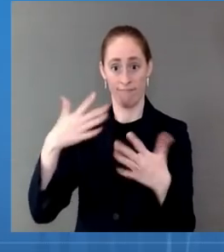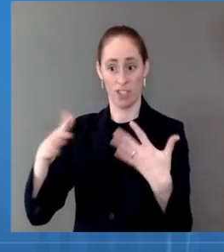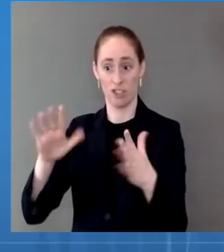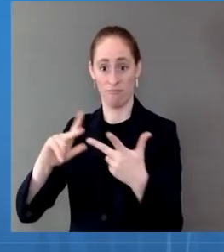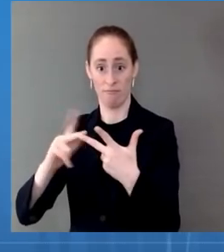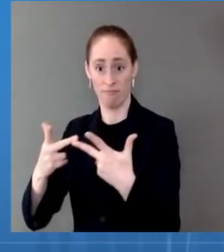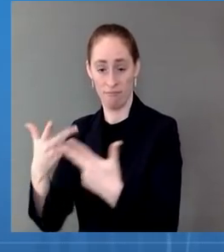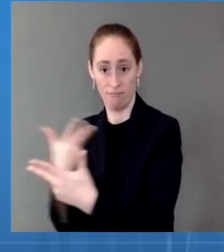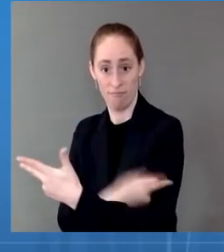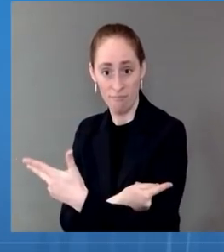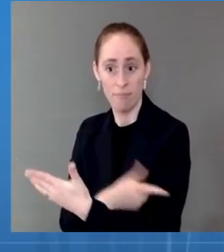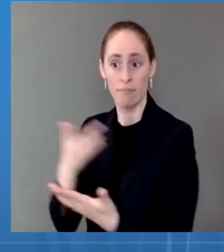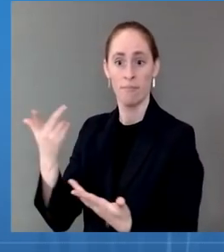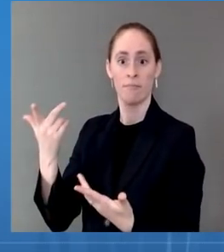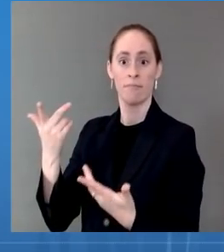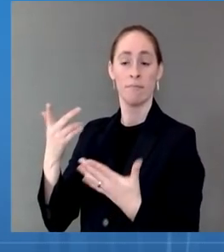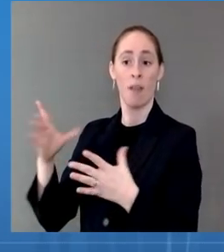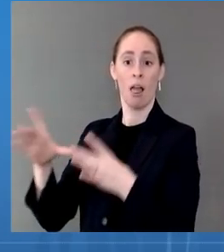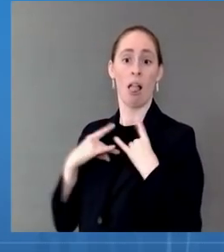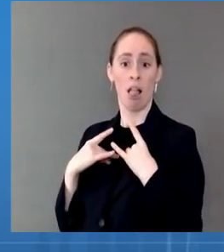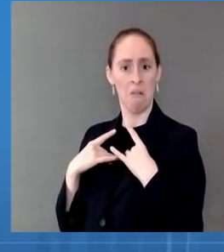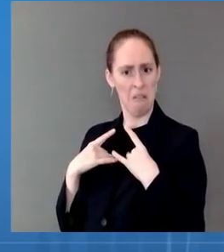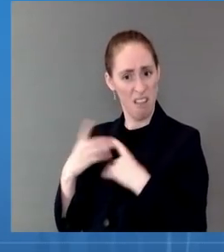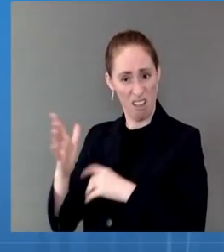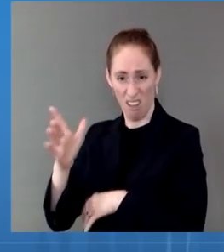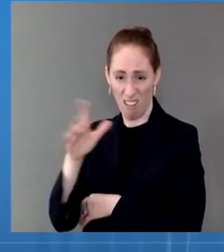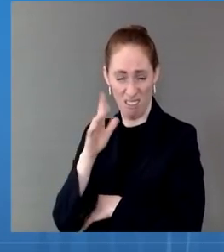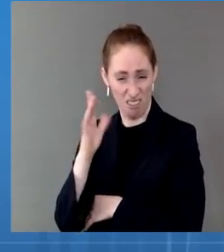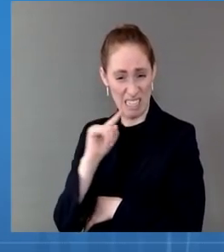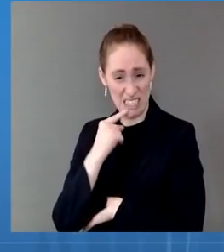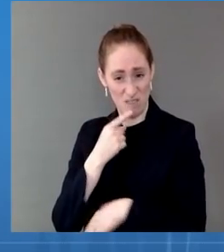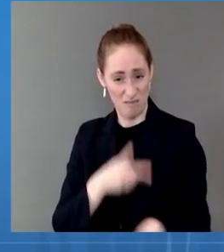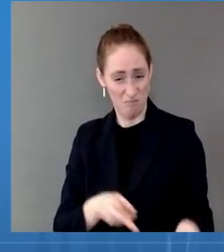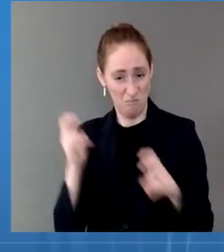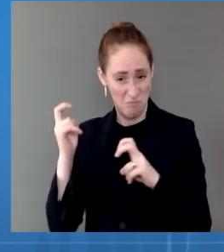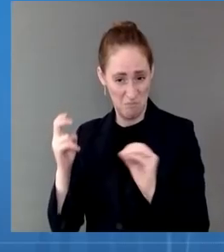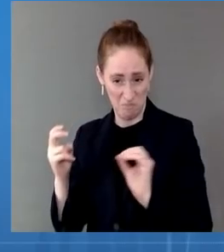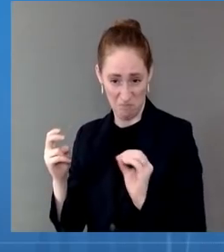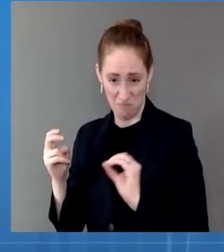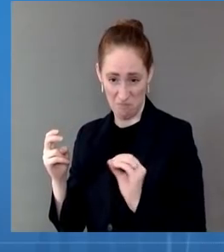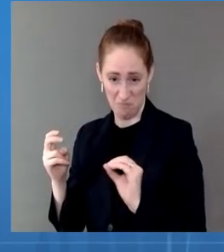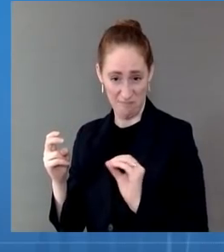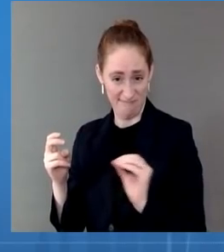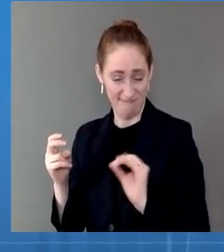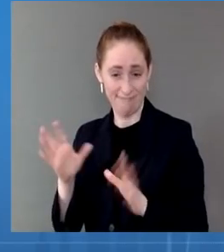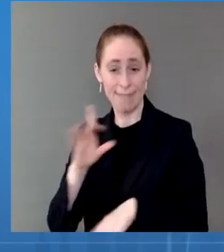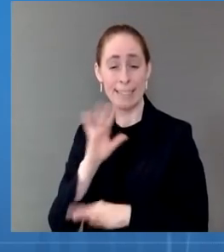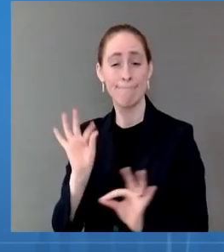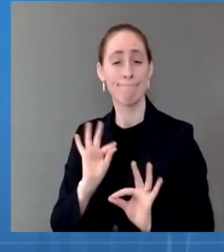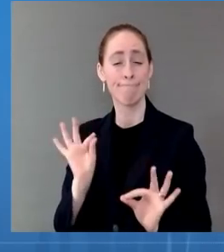For those who are boosted yesterday, I'm pleased to say following FDA action,